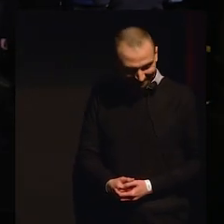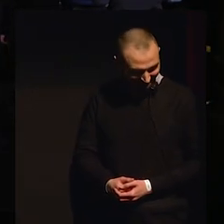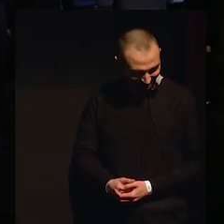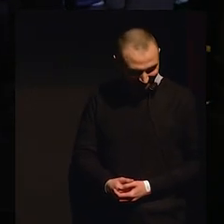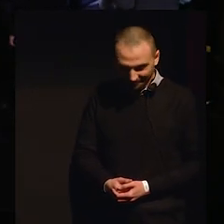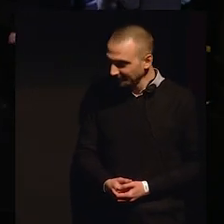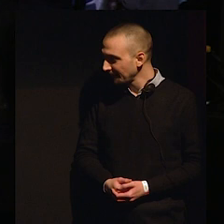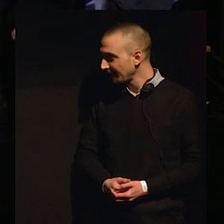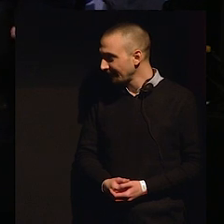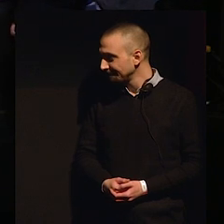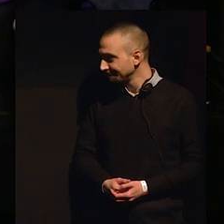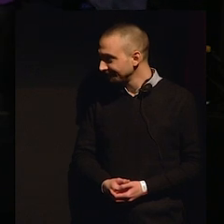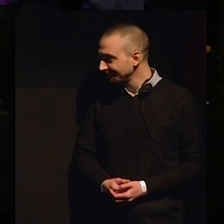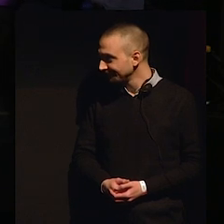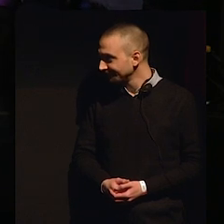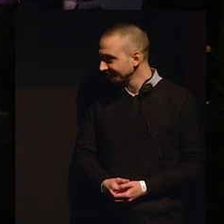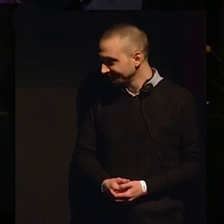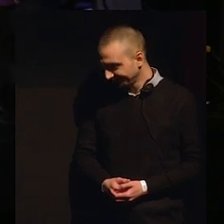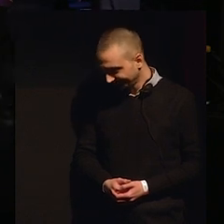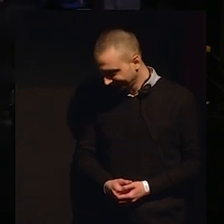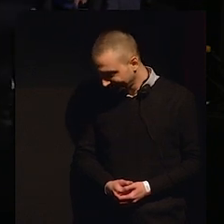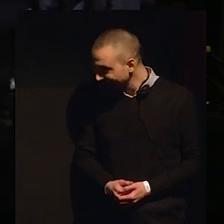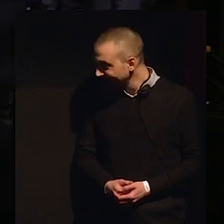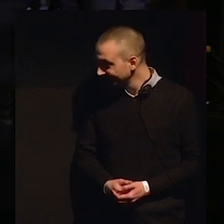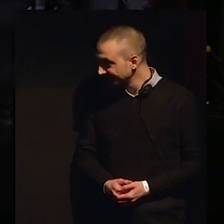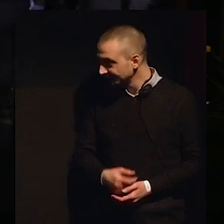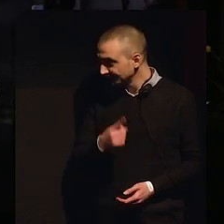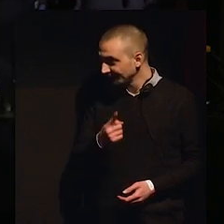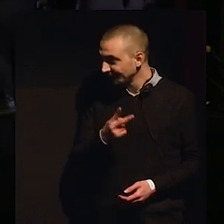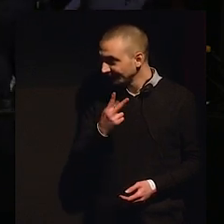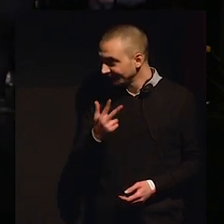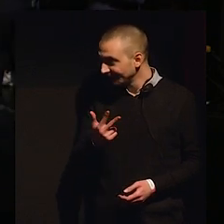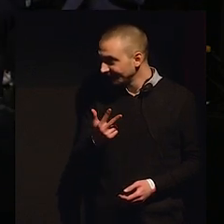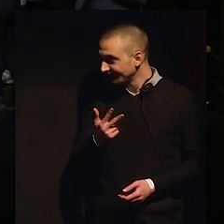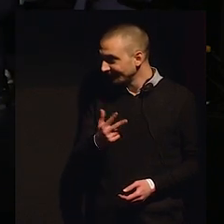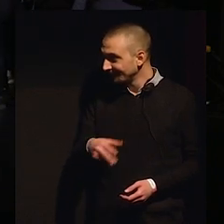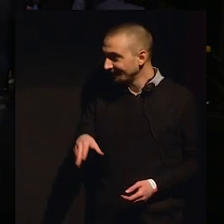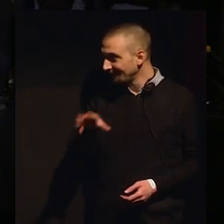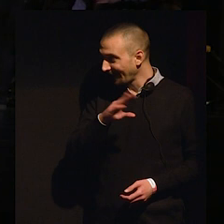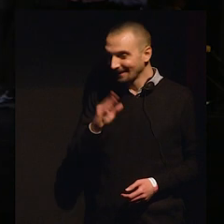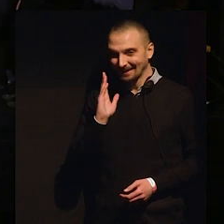So, we had done a rehearsal on stage. 1, 2, 3. Let’s wow!